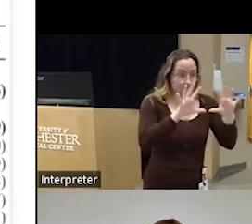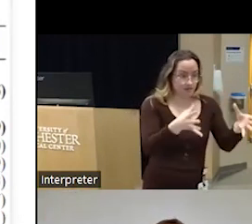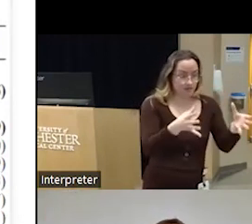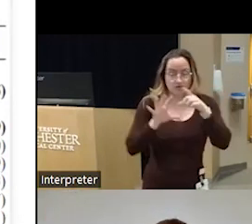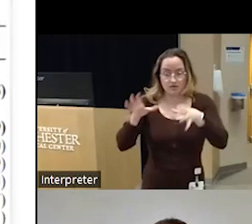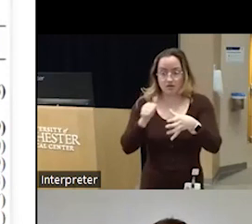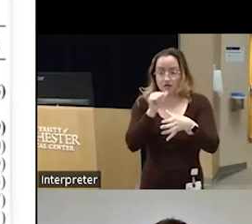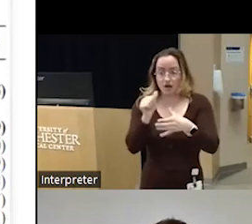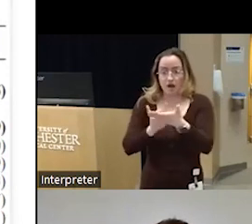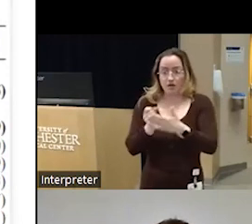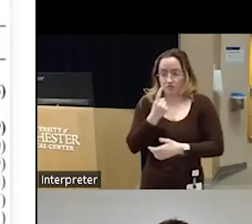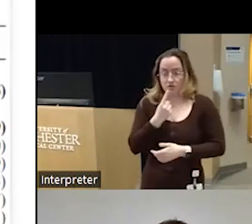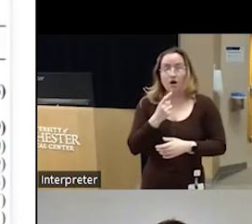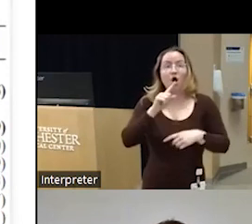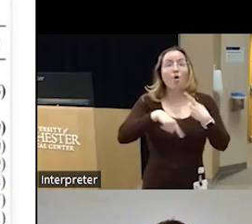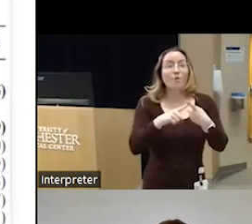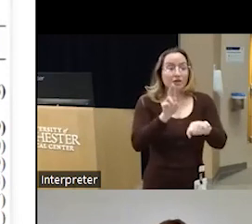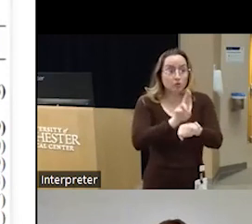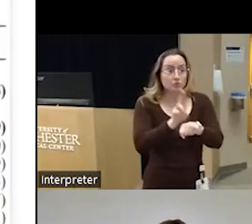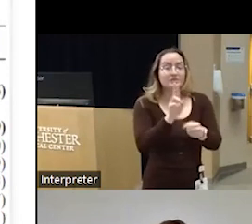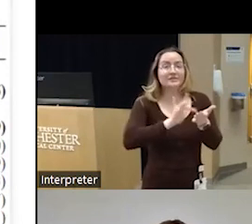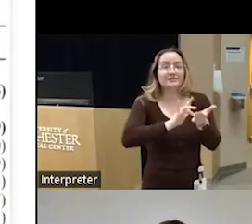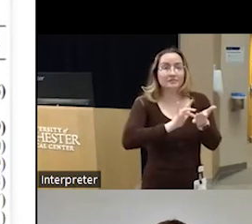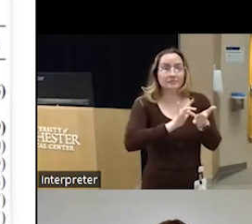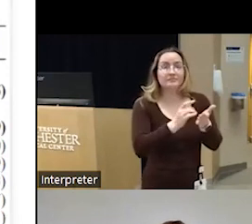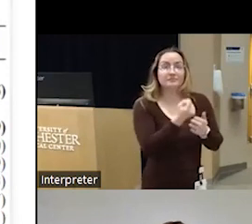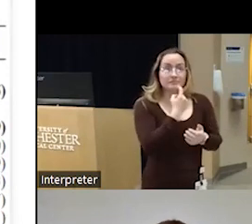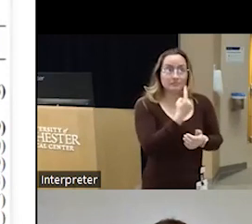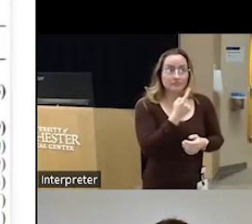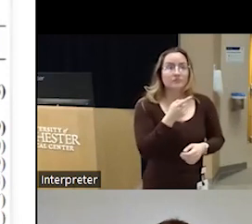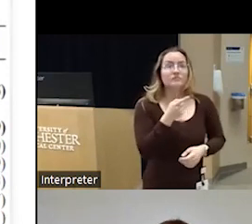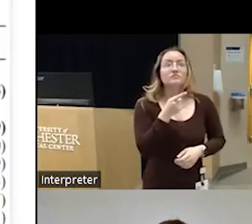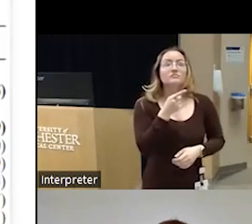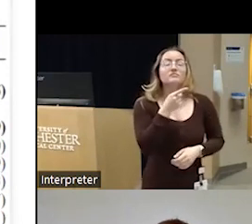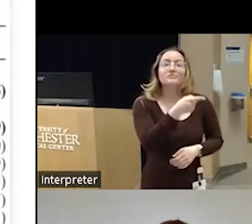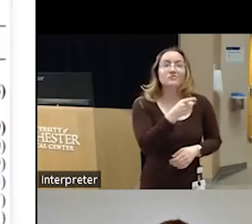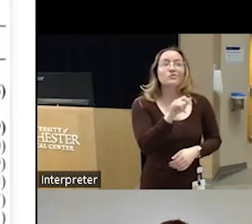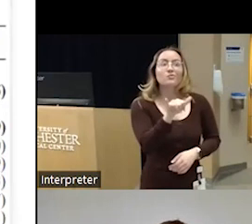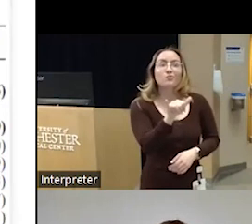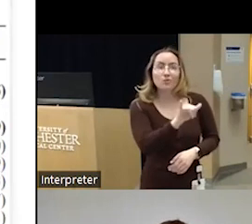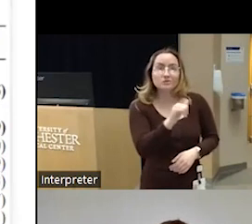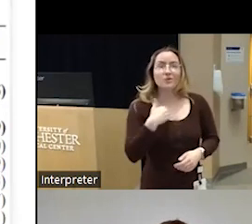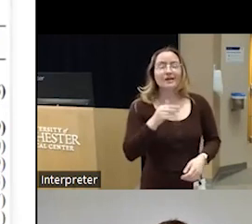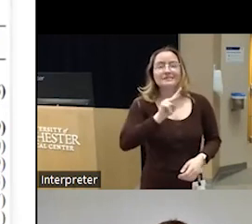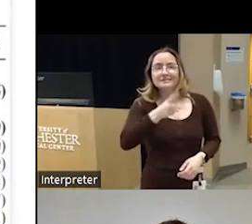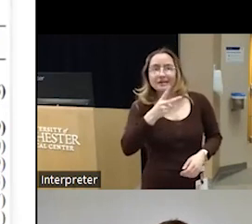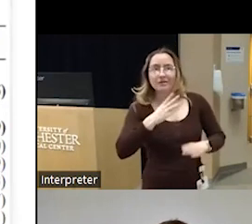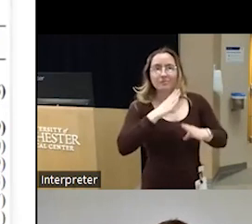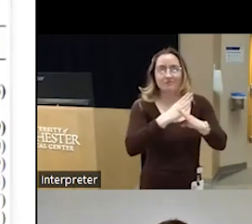When they were on antipsychotics, they were much more likely to also be on secondary prevention or cardiovascular illness.